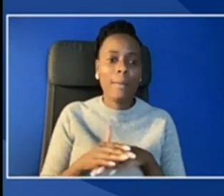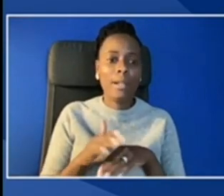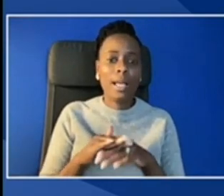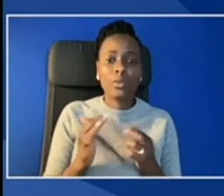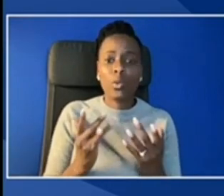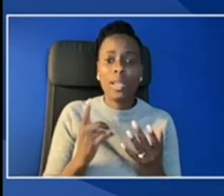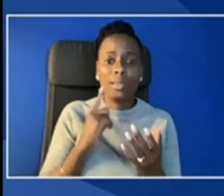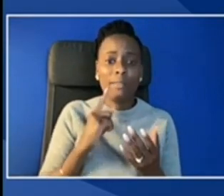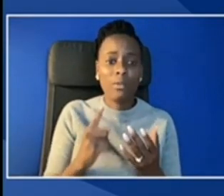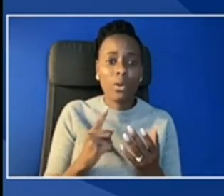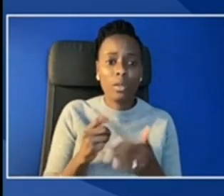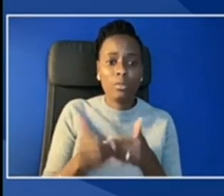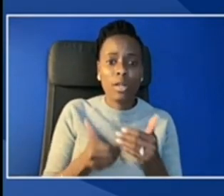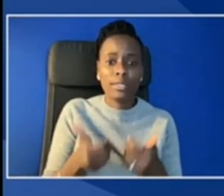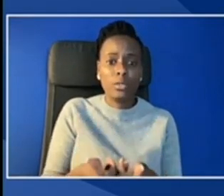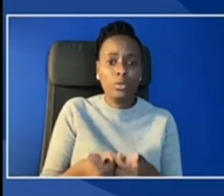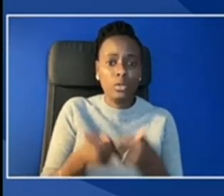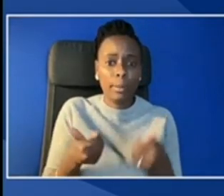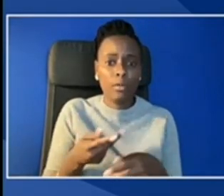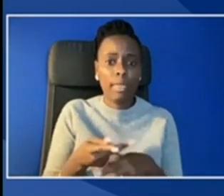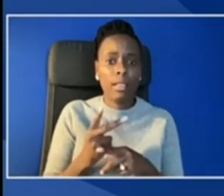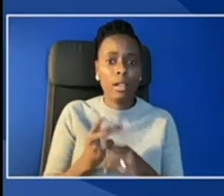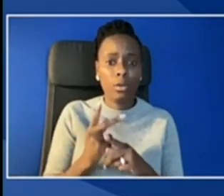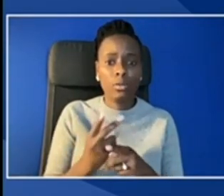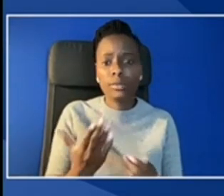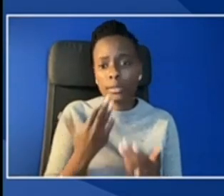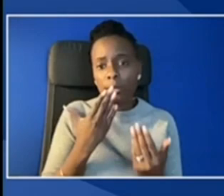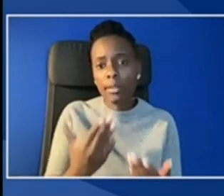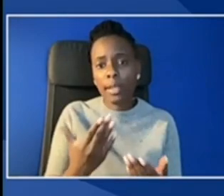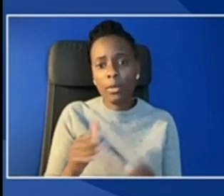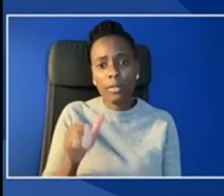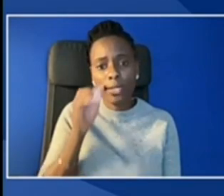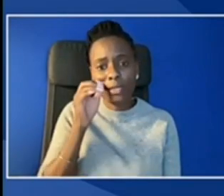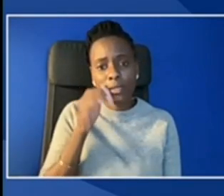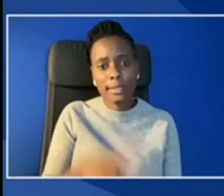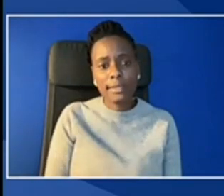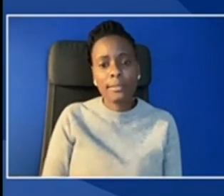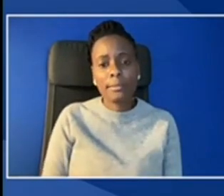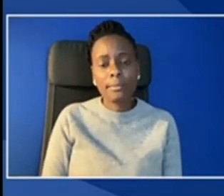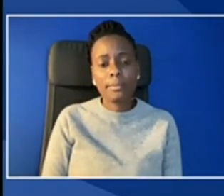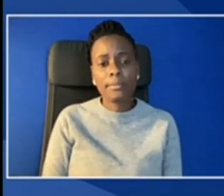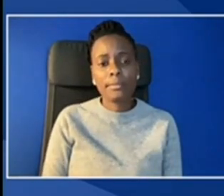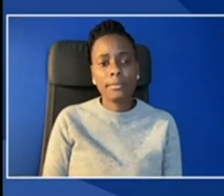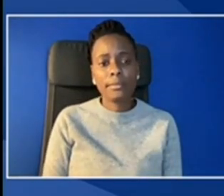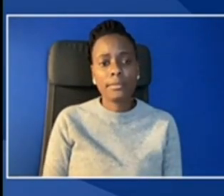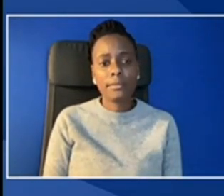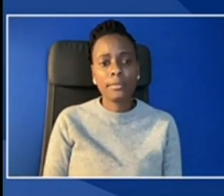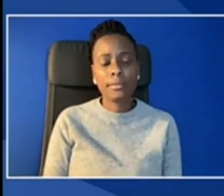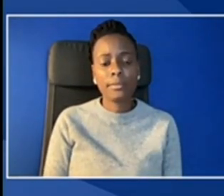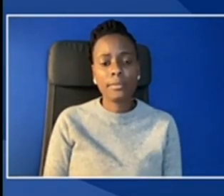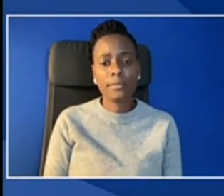Thank you for listening, I appreciate it. Thank you, Lynn. Brady, who do we have next?